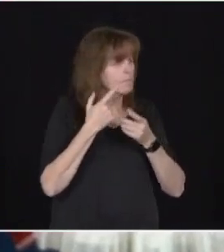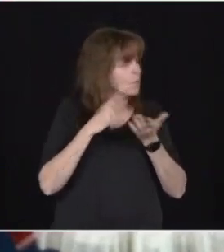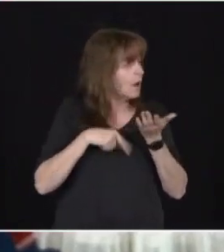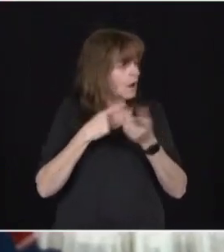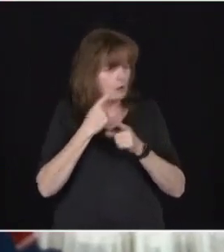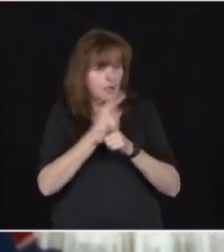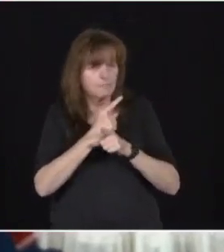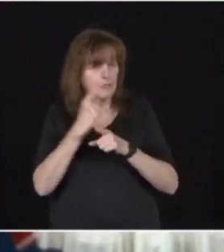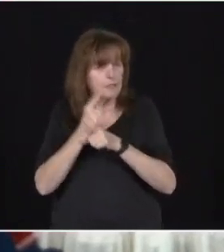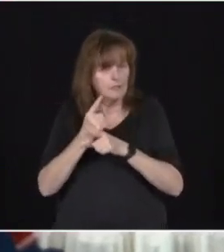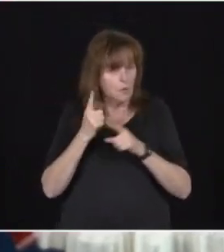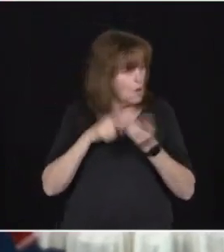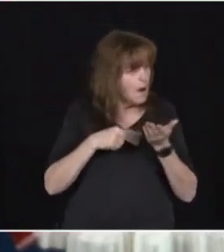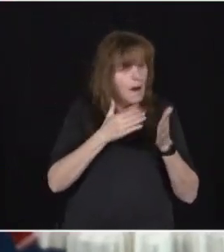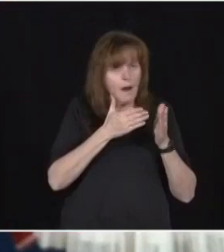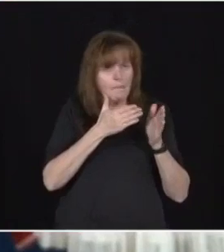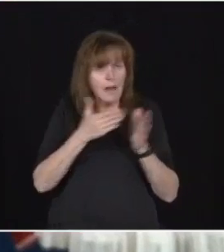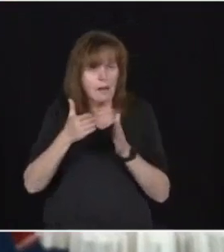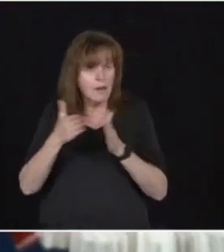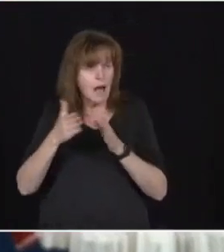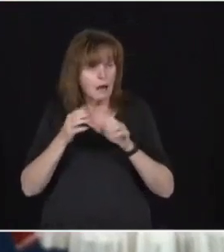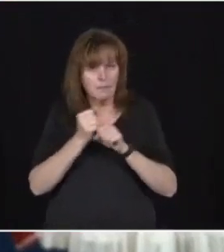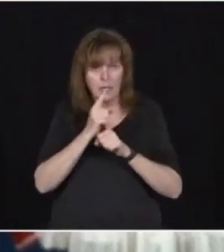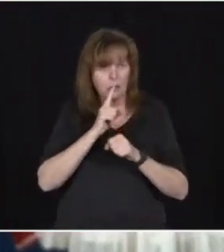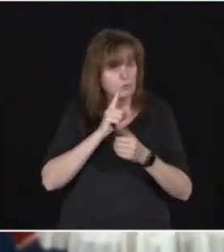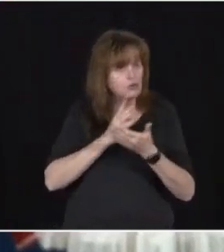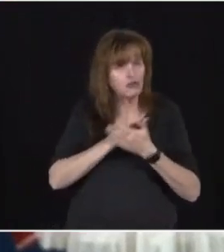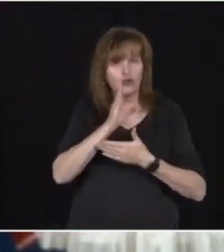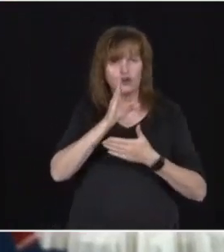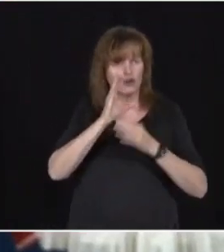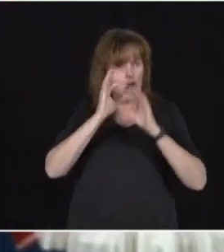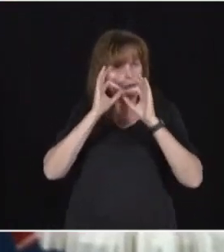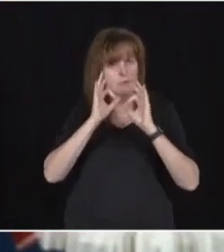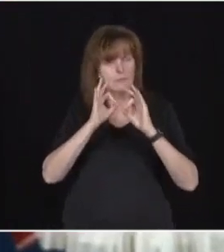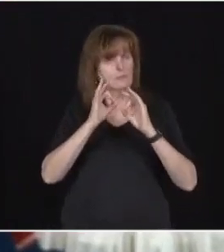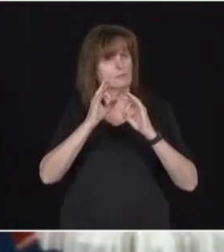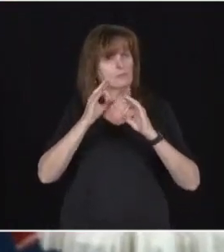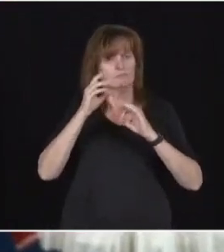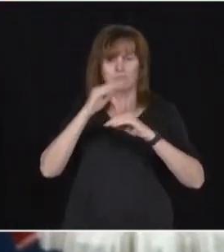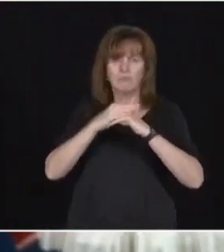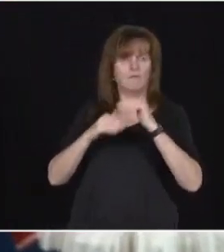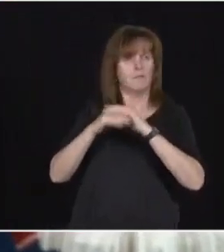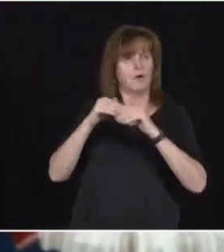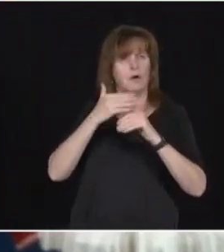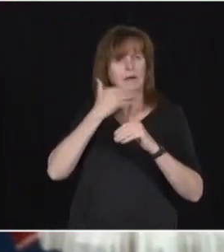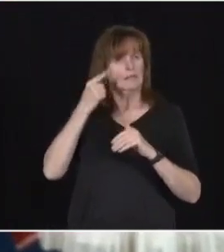that have the greatest level of mobility and educational comfort